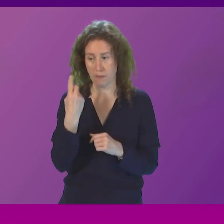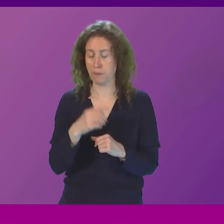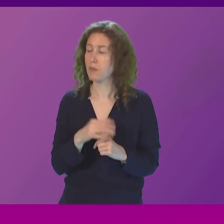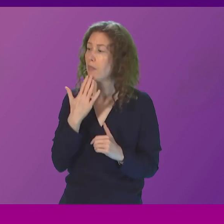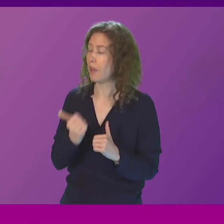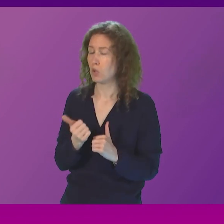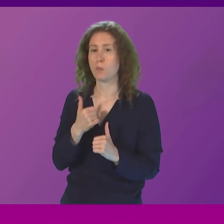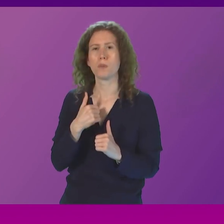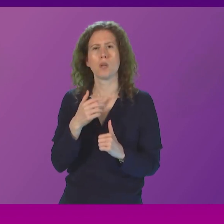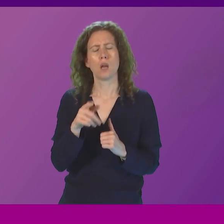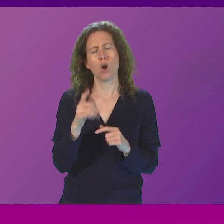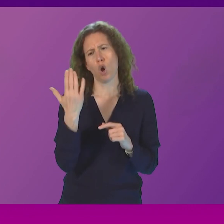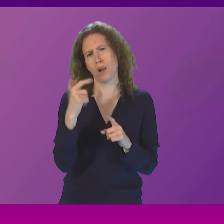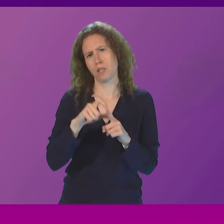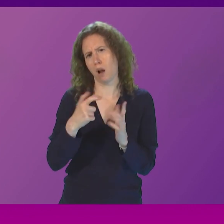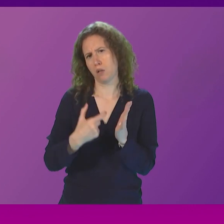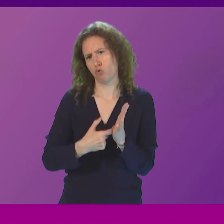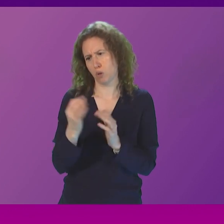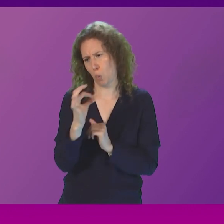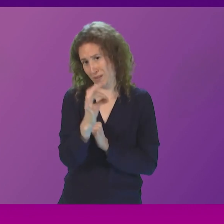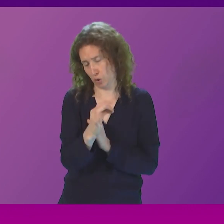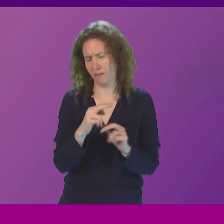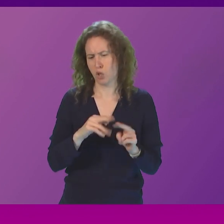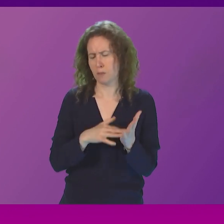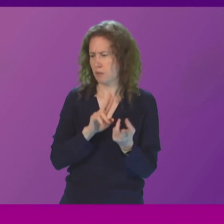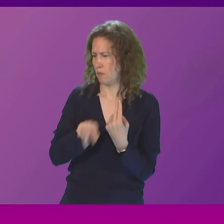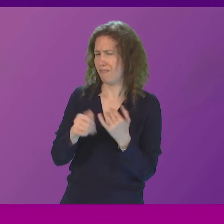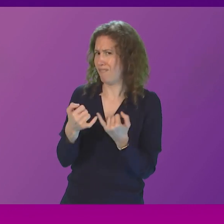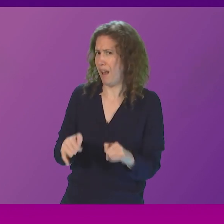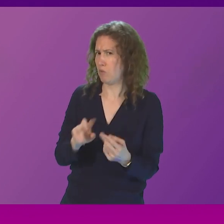When failing to answer Douglas Ross earlier, the First Minister said that the United Kingdom Government has given: